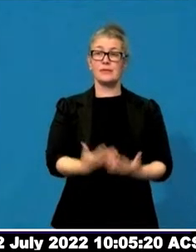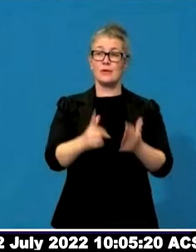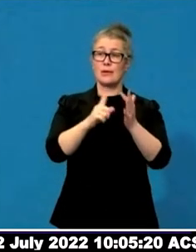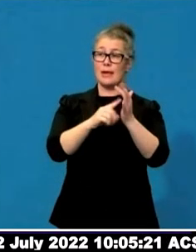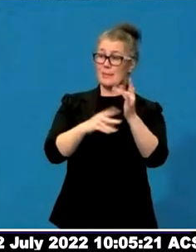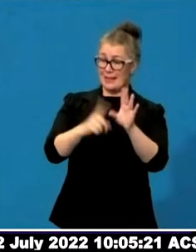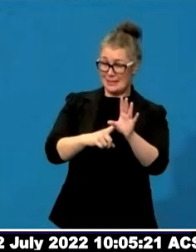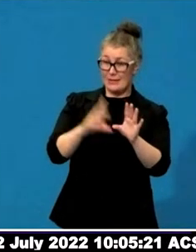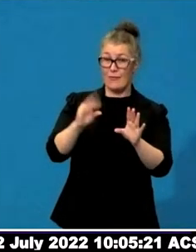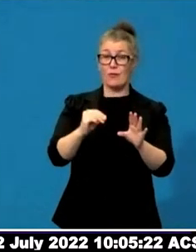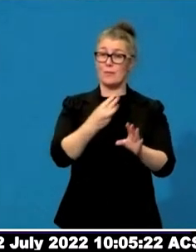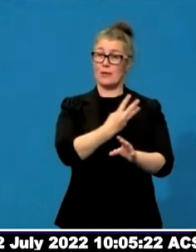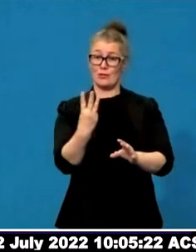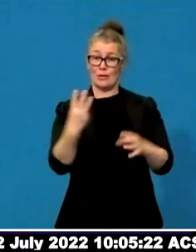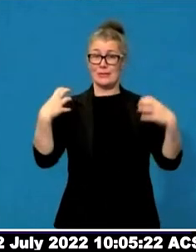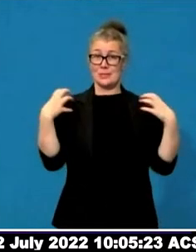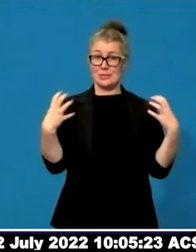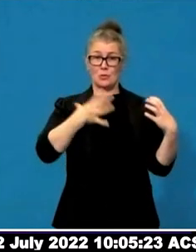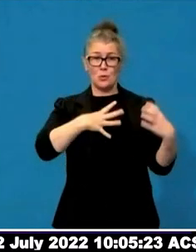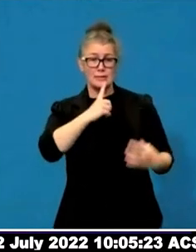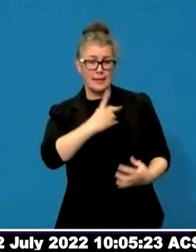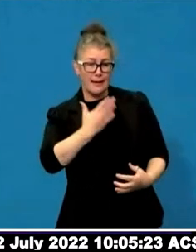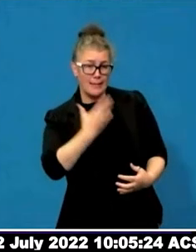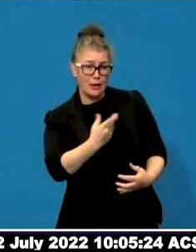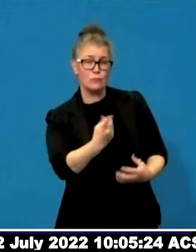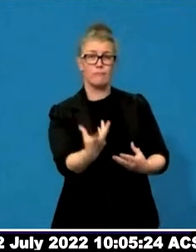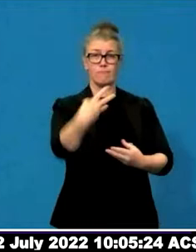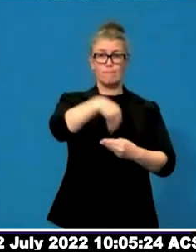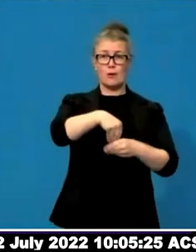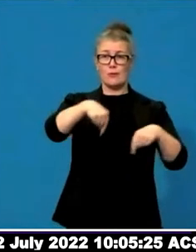I would like to thank you very much for coming to the Royal Commission